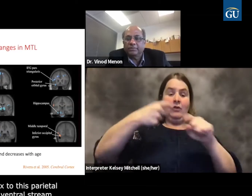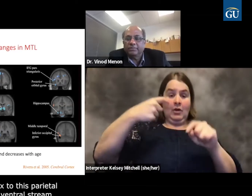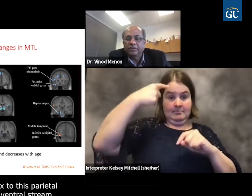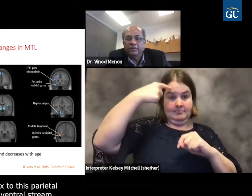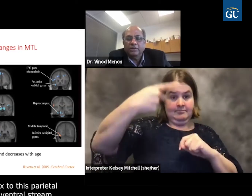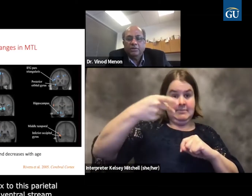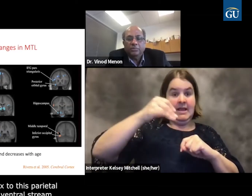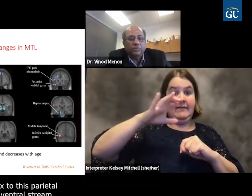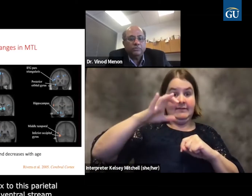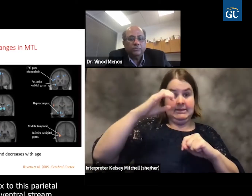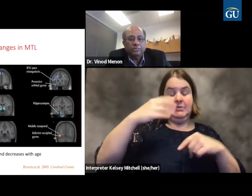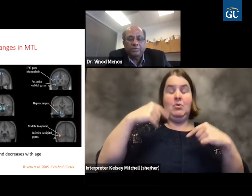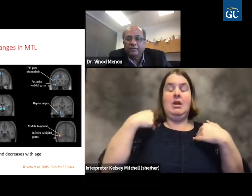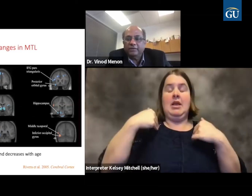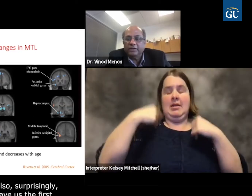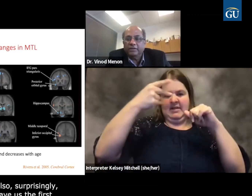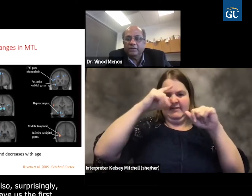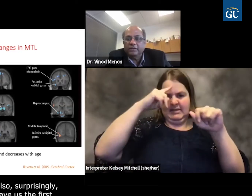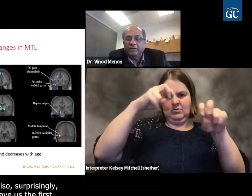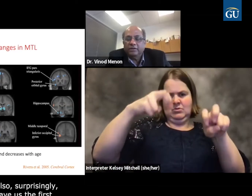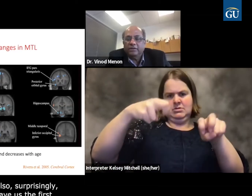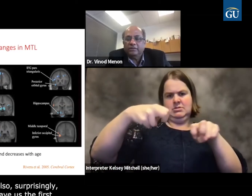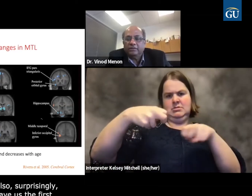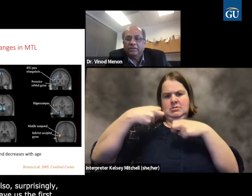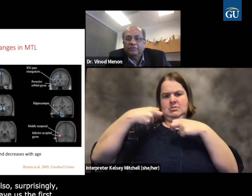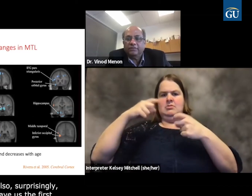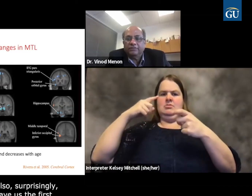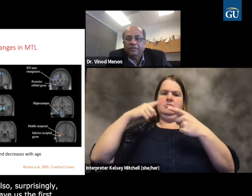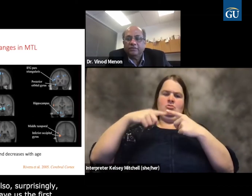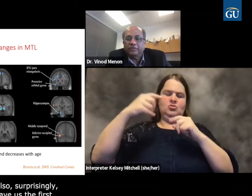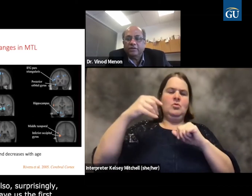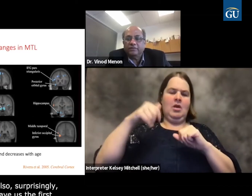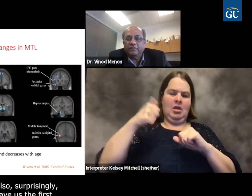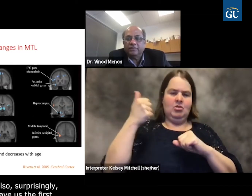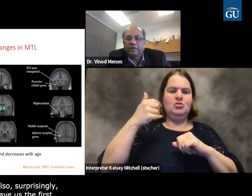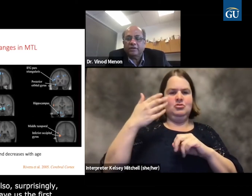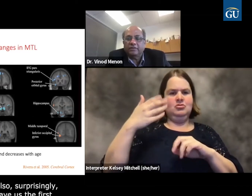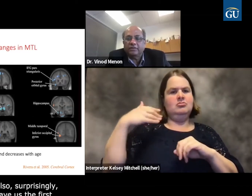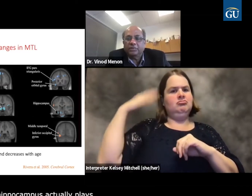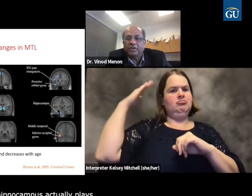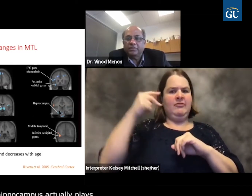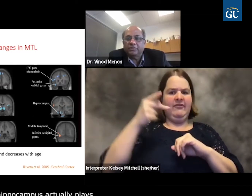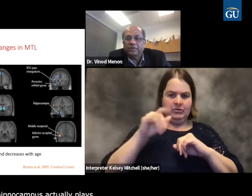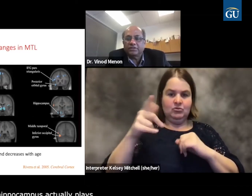and ventral stream but also surprisingly